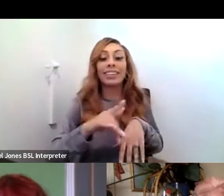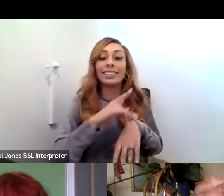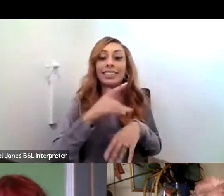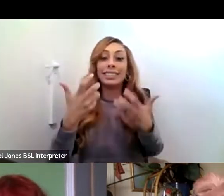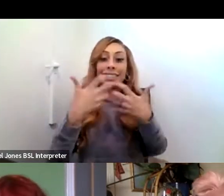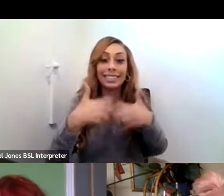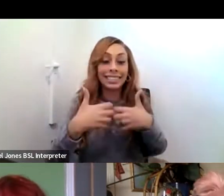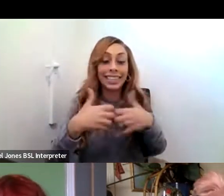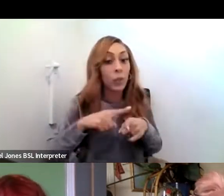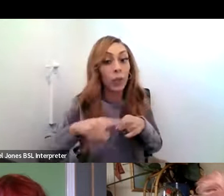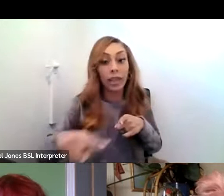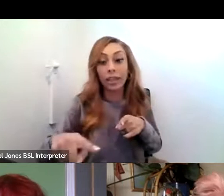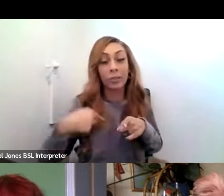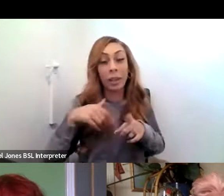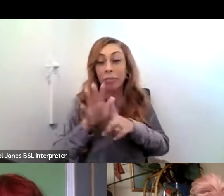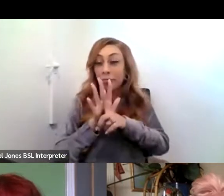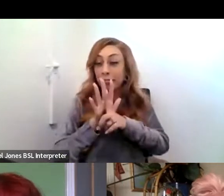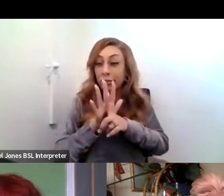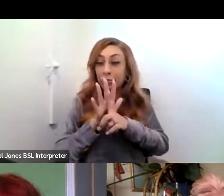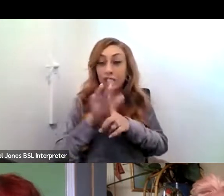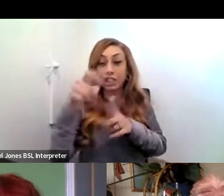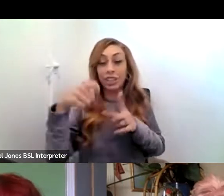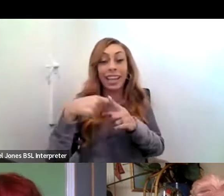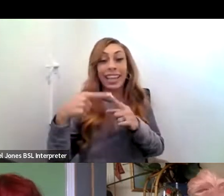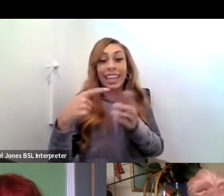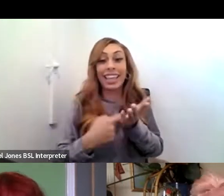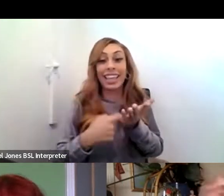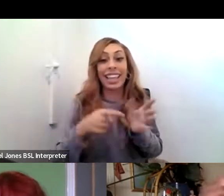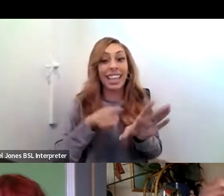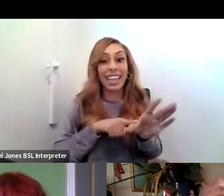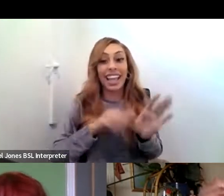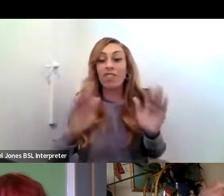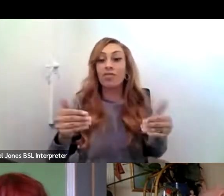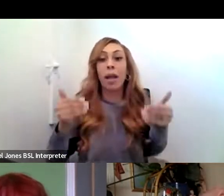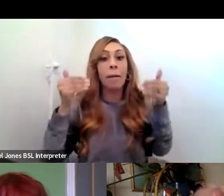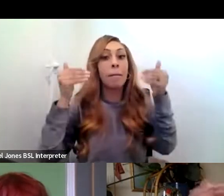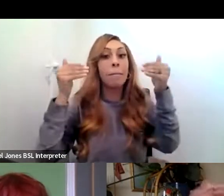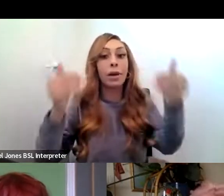And I think we pushed Kerry beyond her limits at some points, I think.